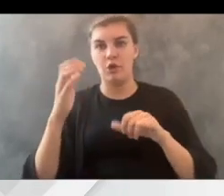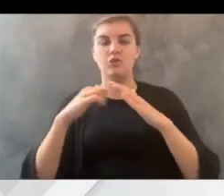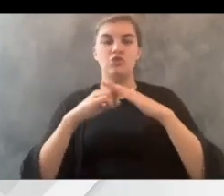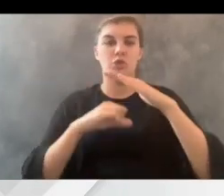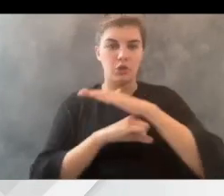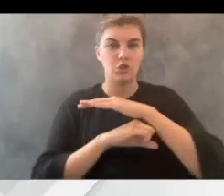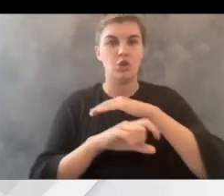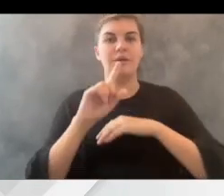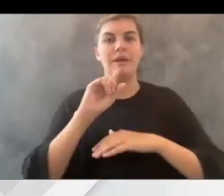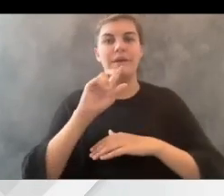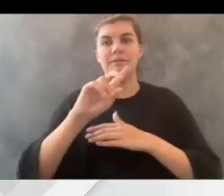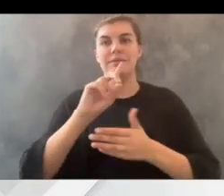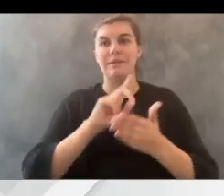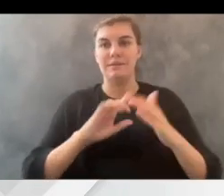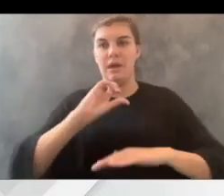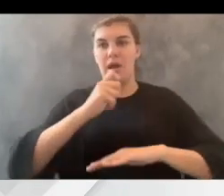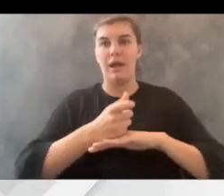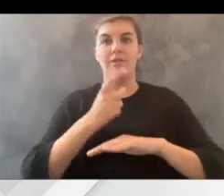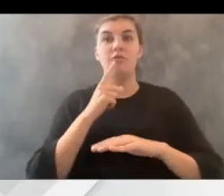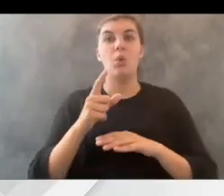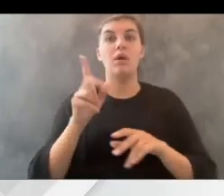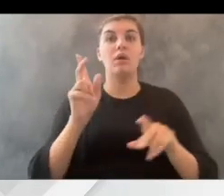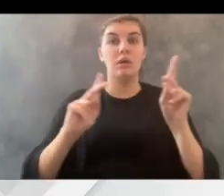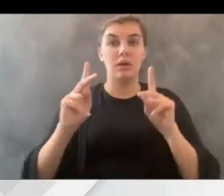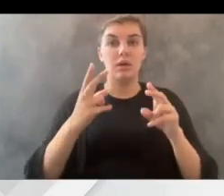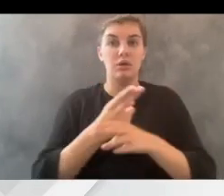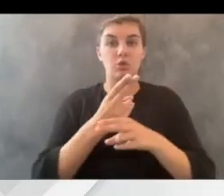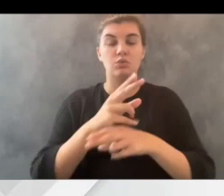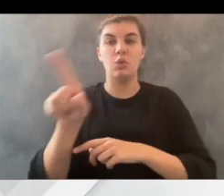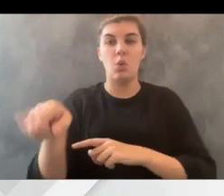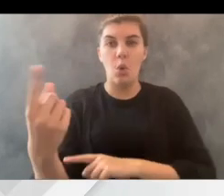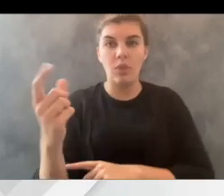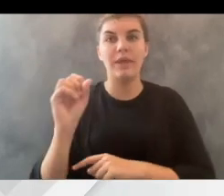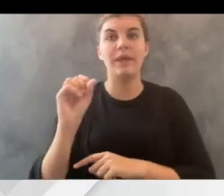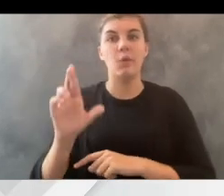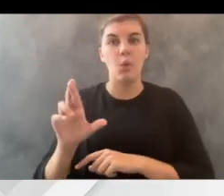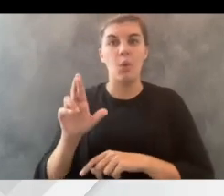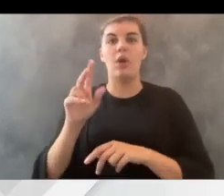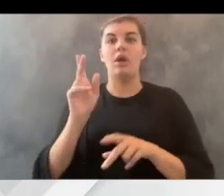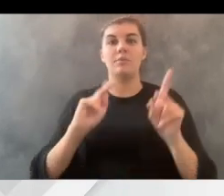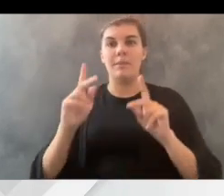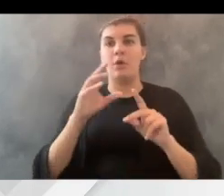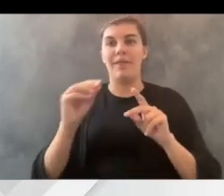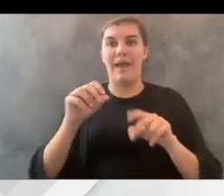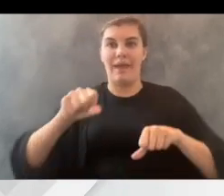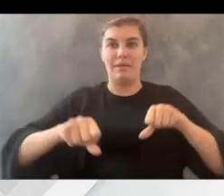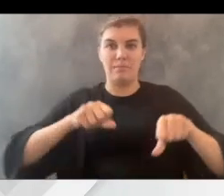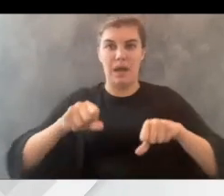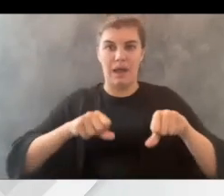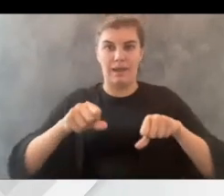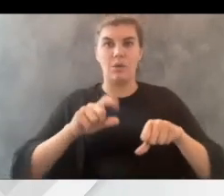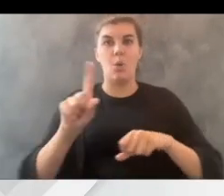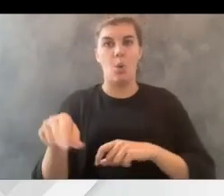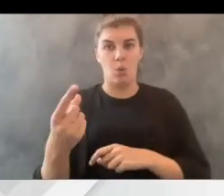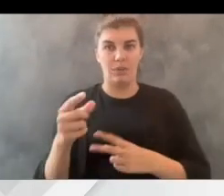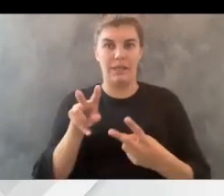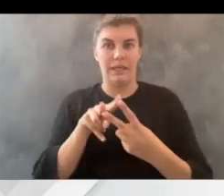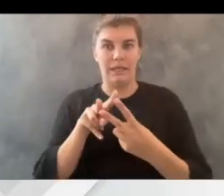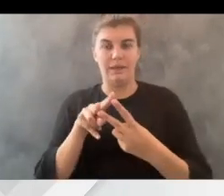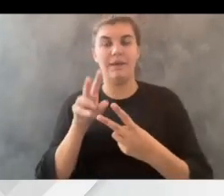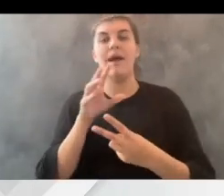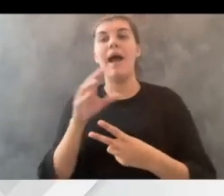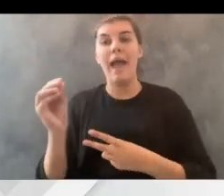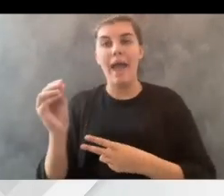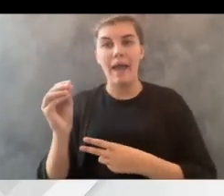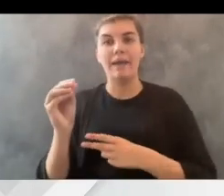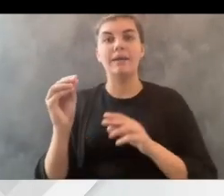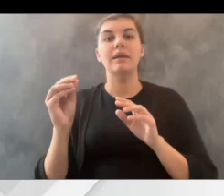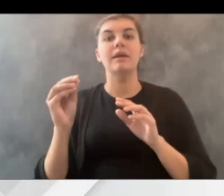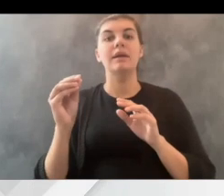for pedestrian use only, or pedestrian and bicycle use only, and the approach slope to the structure